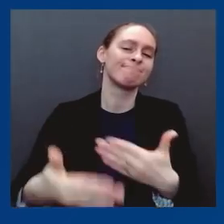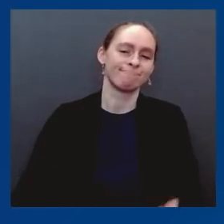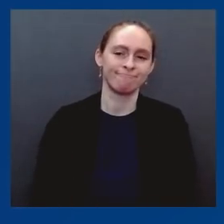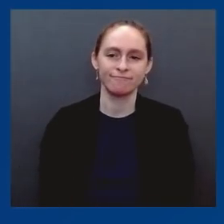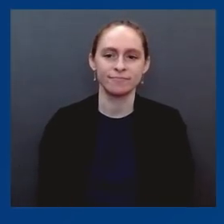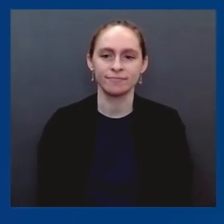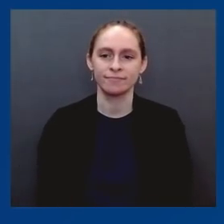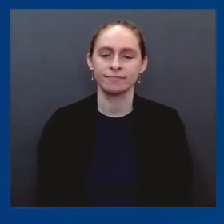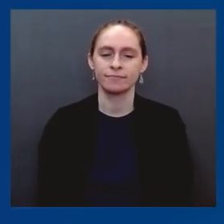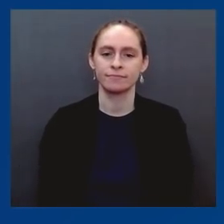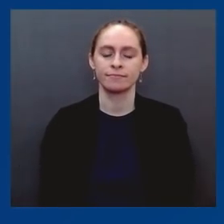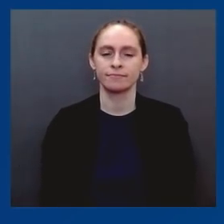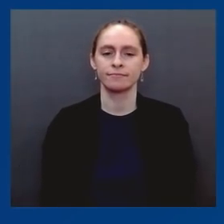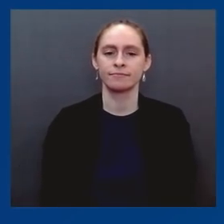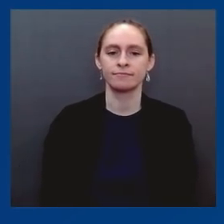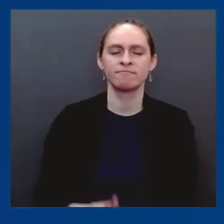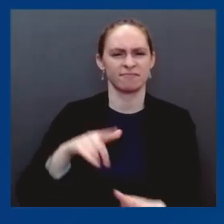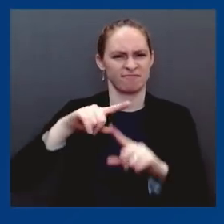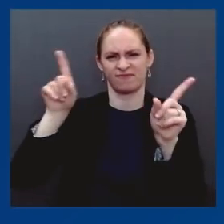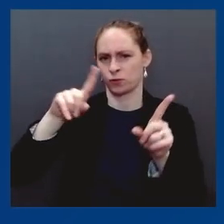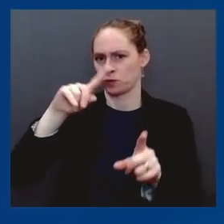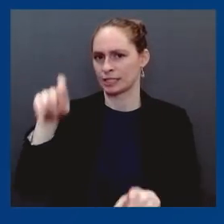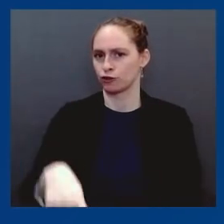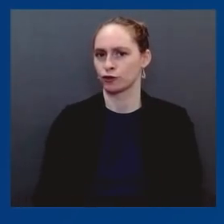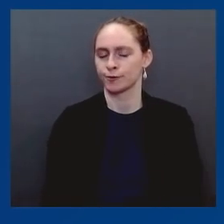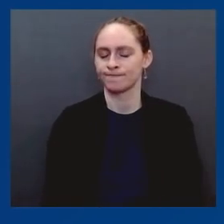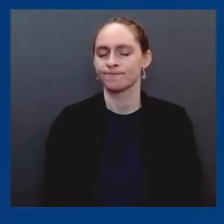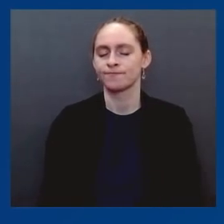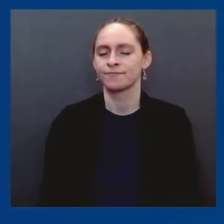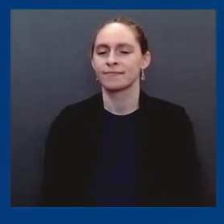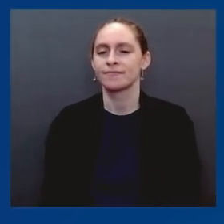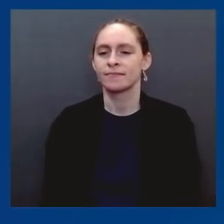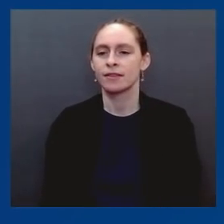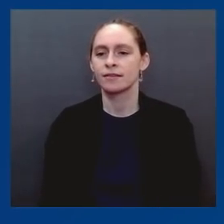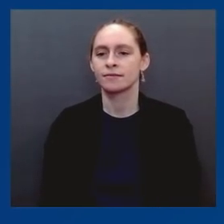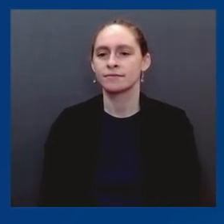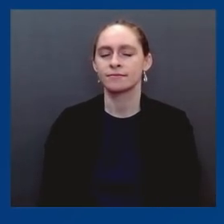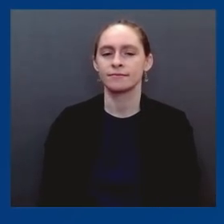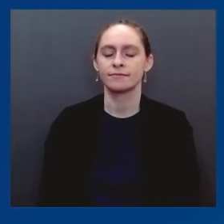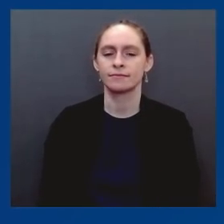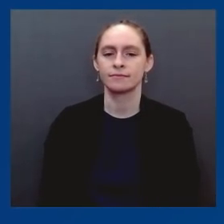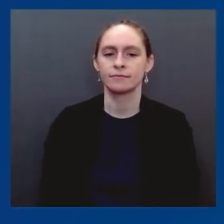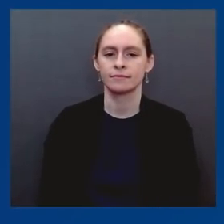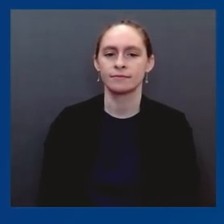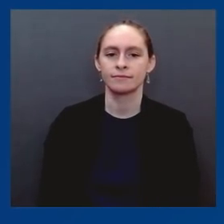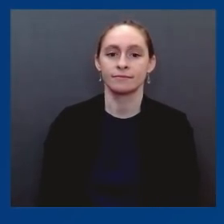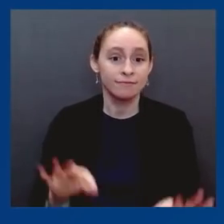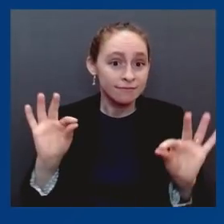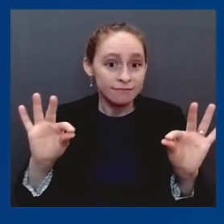The Press: Hi, thank you for taking my question. Can you guys hear me all right? Mr. Zients: Yes. The Press: Okay. Great.